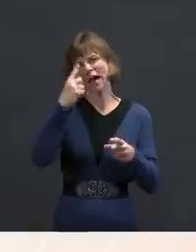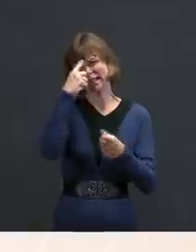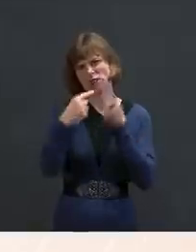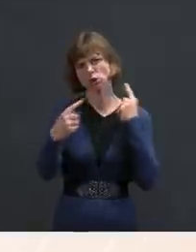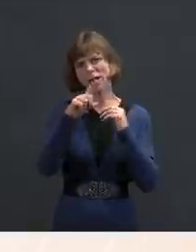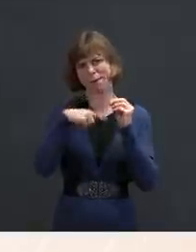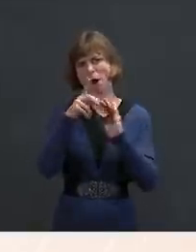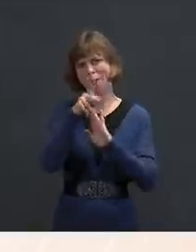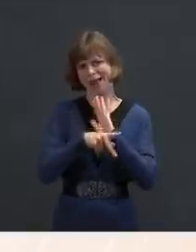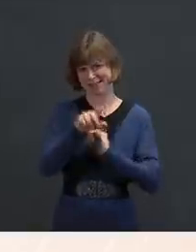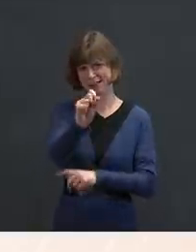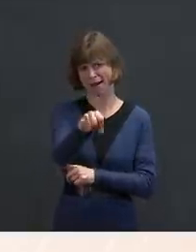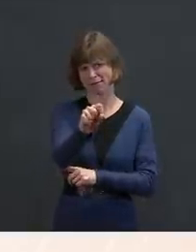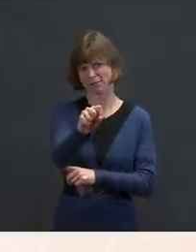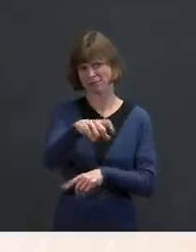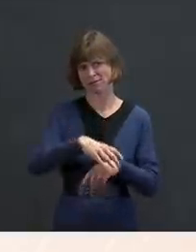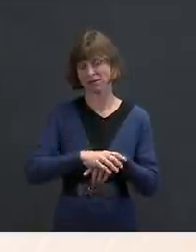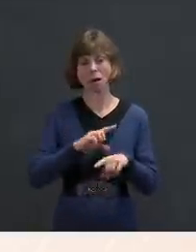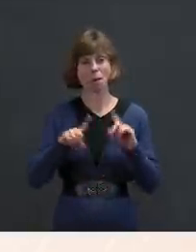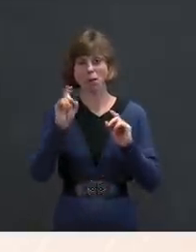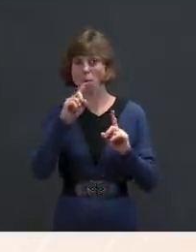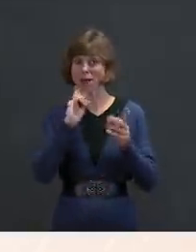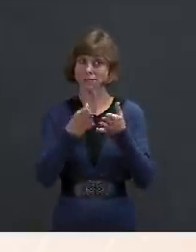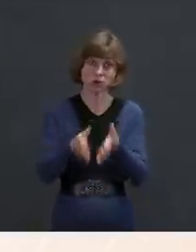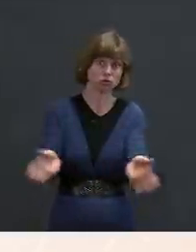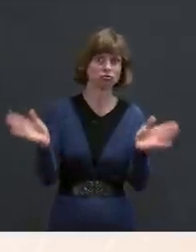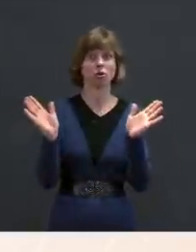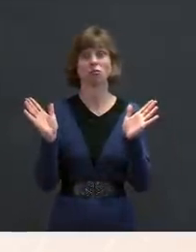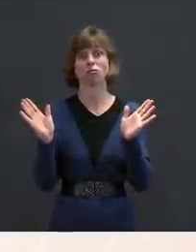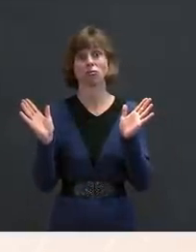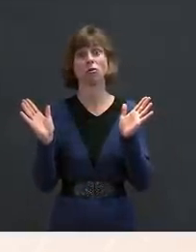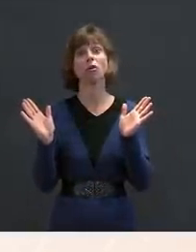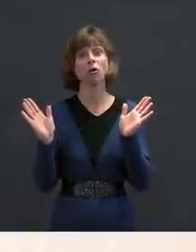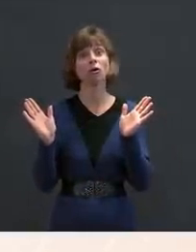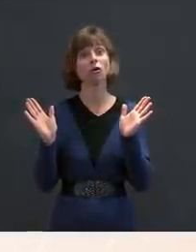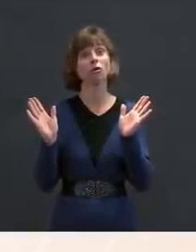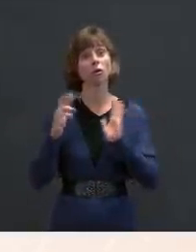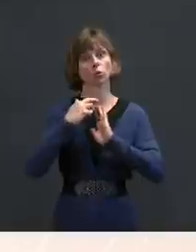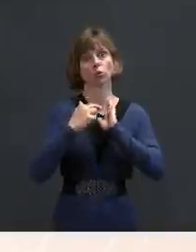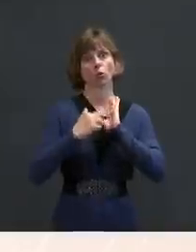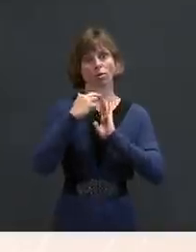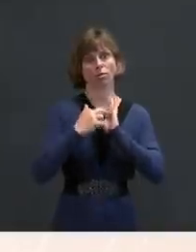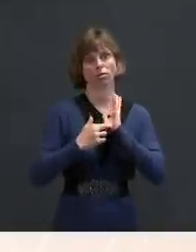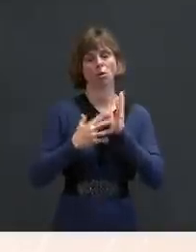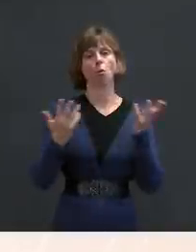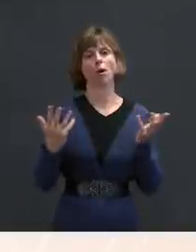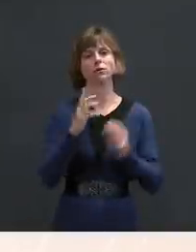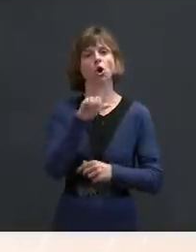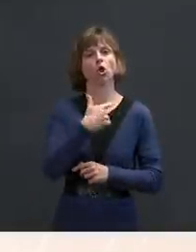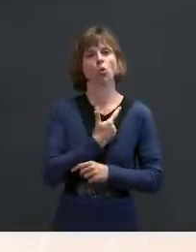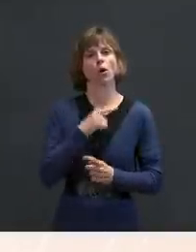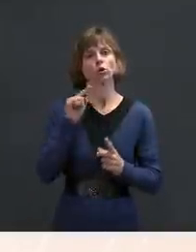but there has to be an overriding credo, and that is loyalty to our institutions